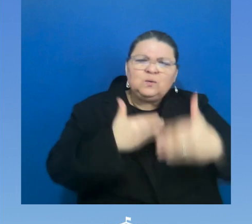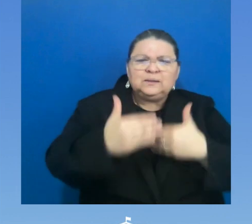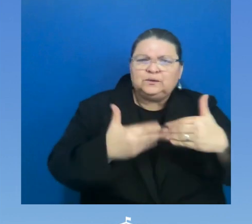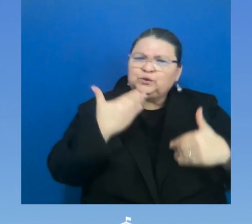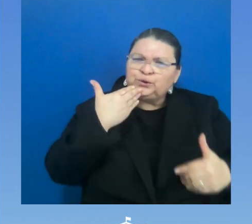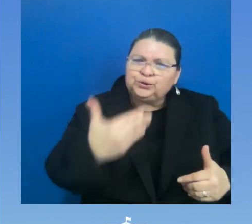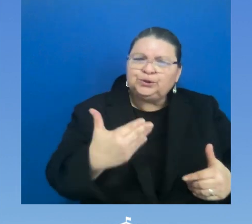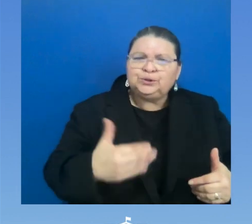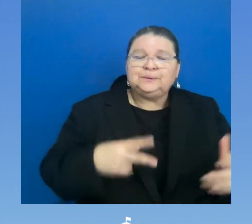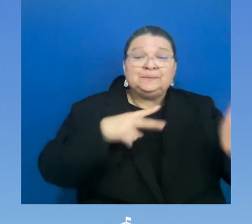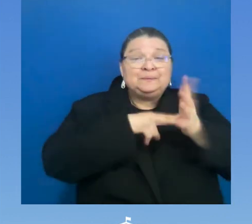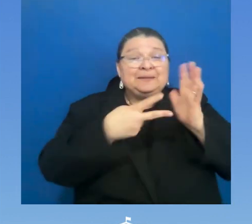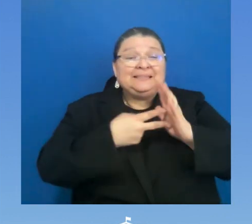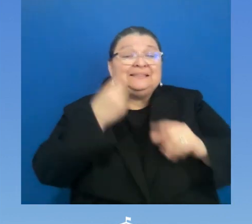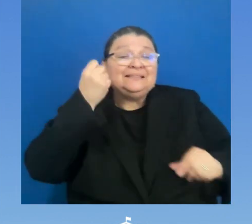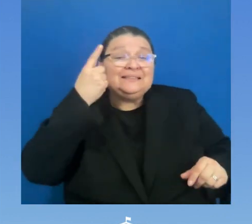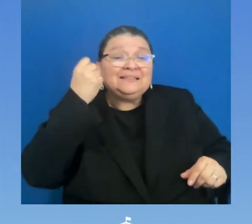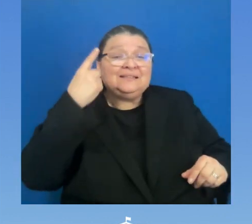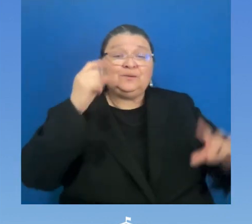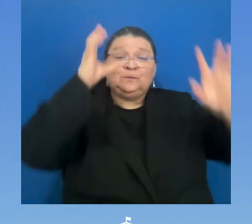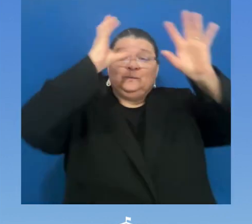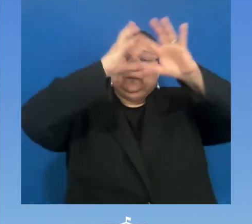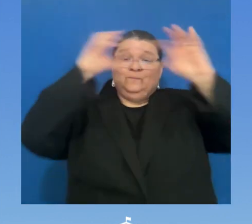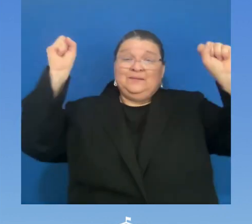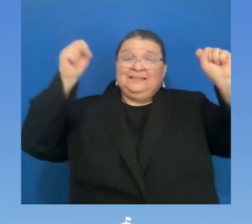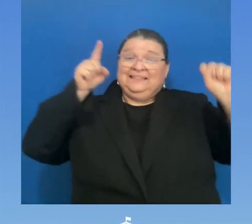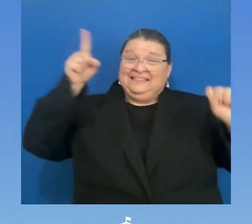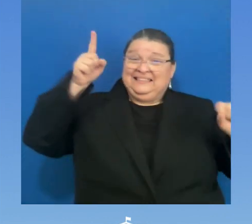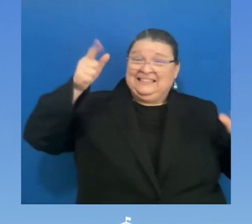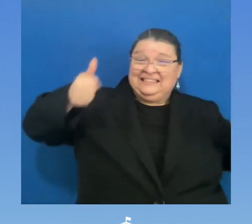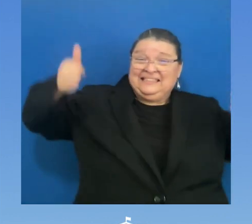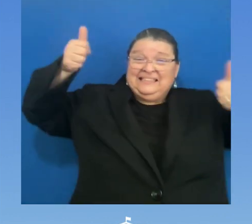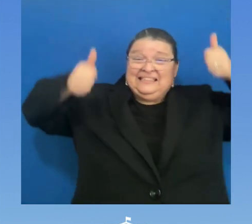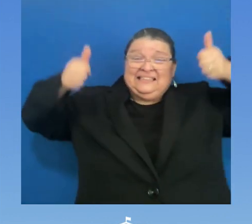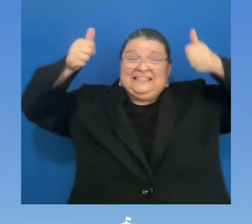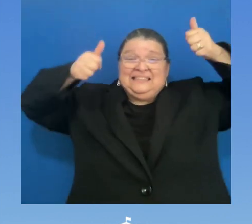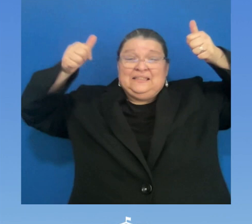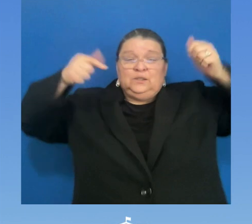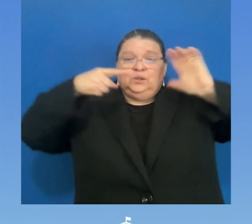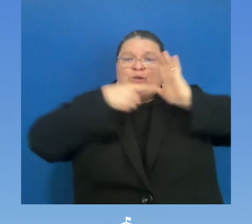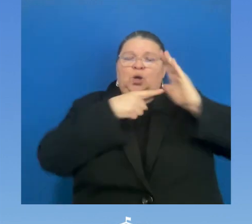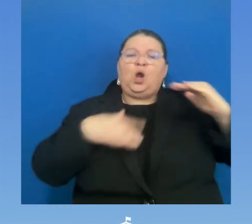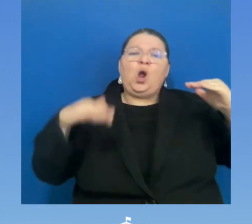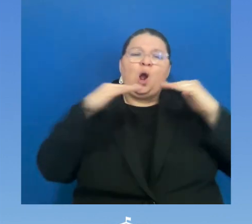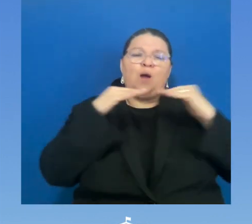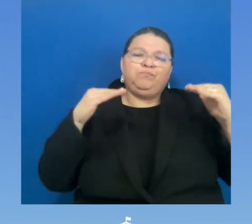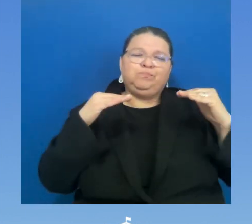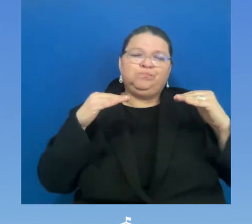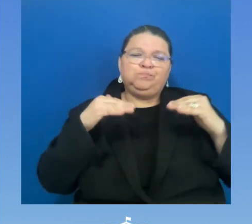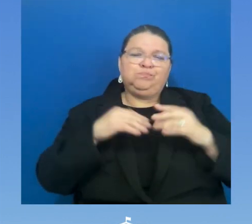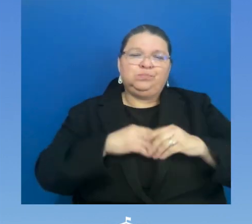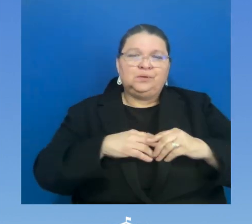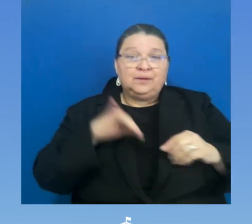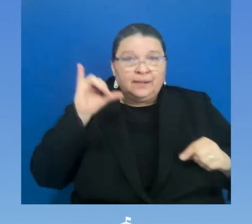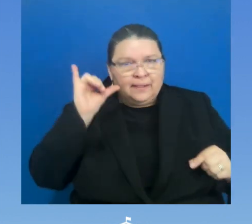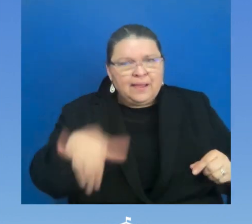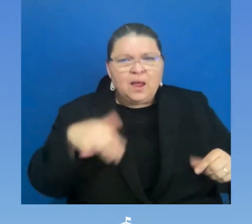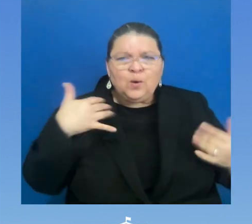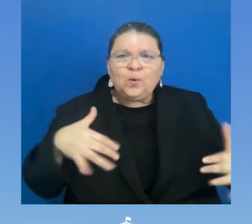the most senior career positions in government. We are proud of that fact and we are driven to make progress in other key ways.